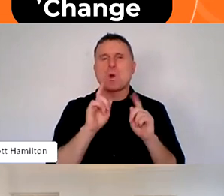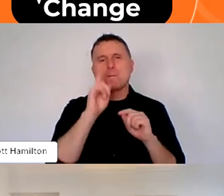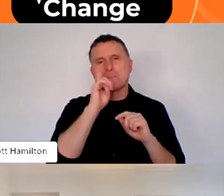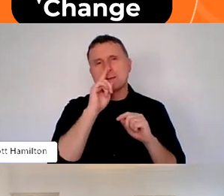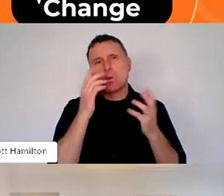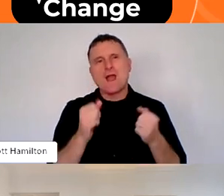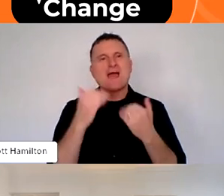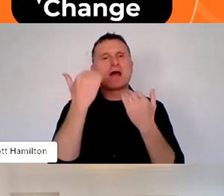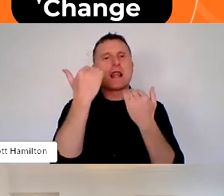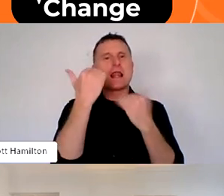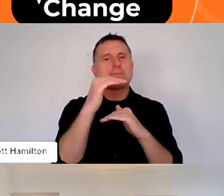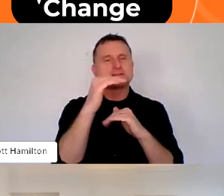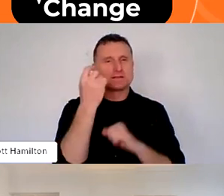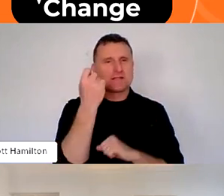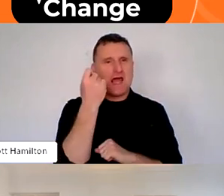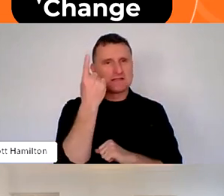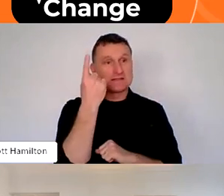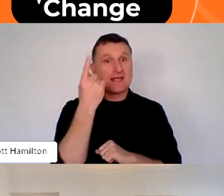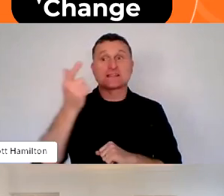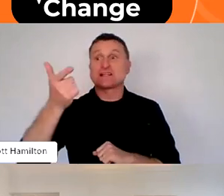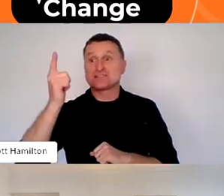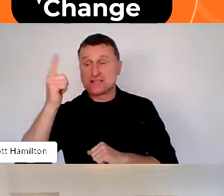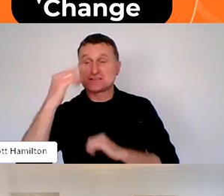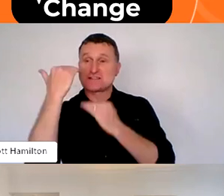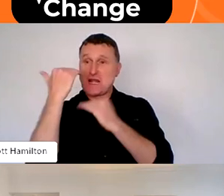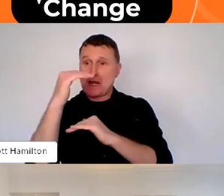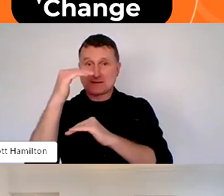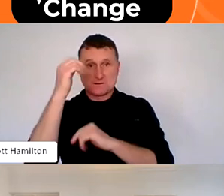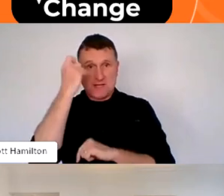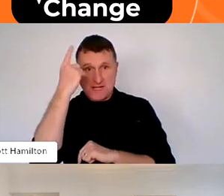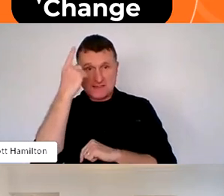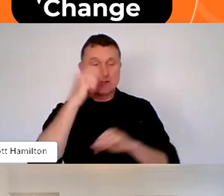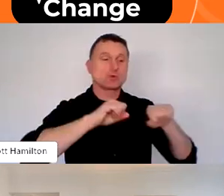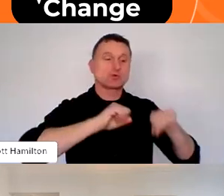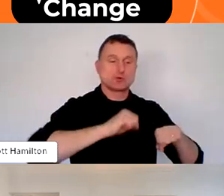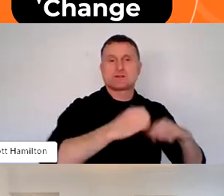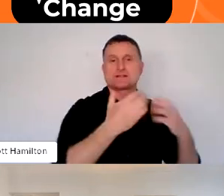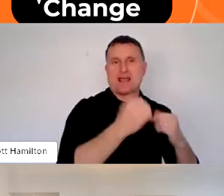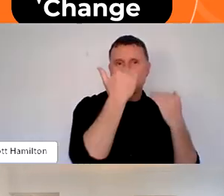that our student and teachers may hold about the nature of inequity